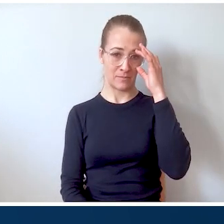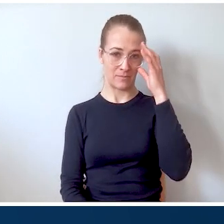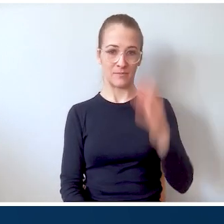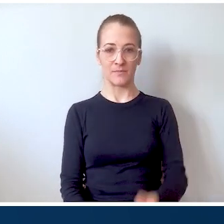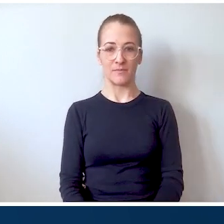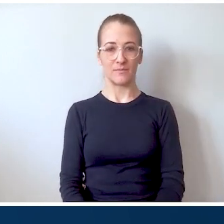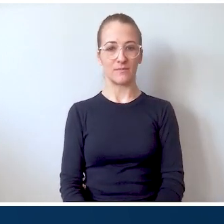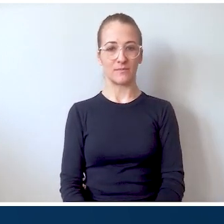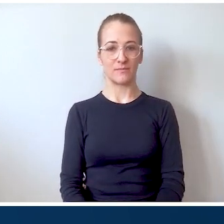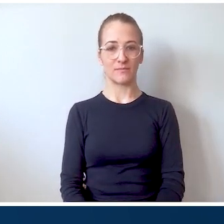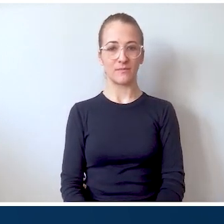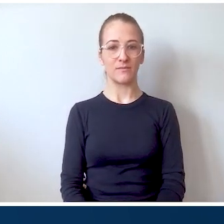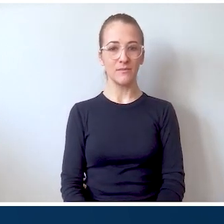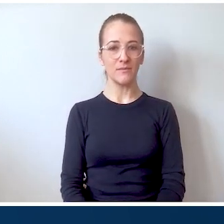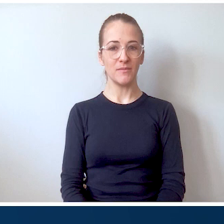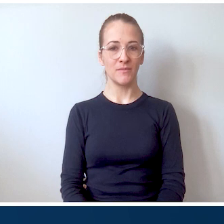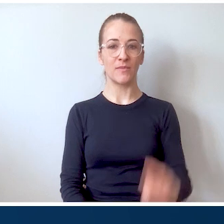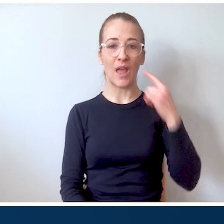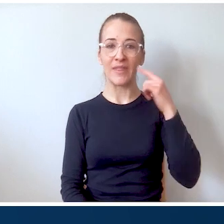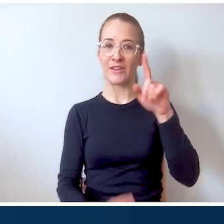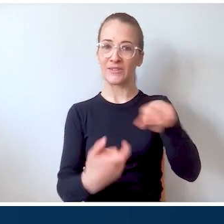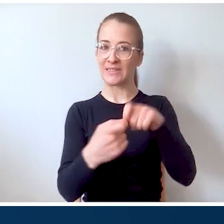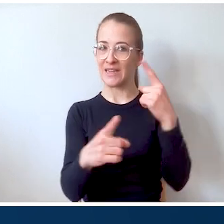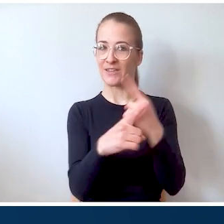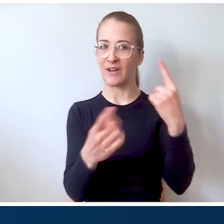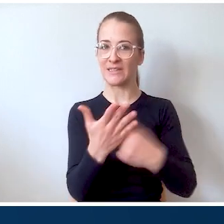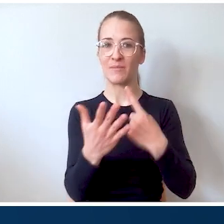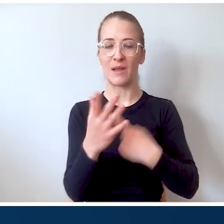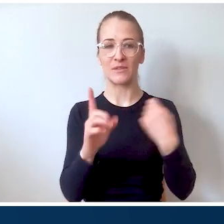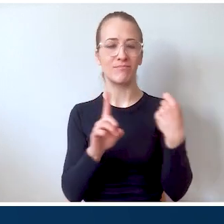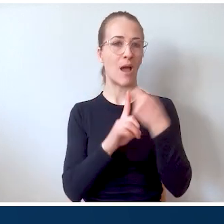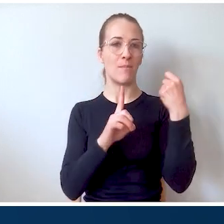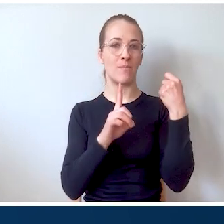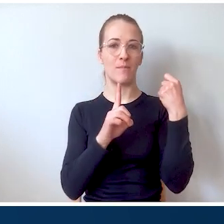I think you're exactly right. Sometimes you're just struck with some,